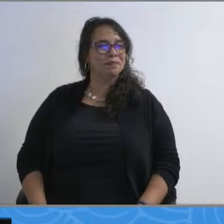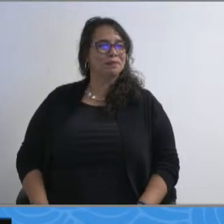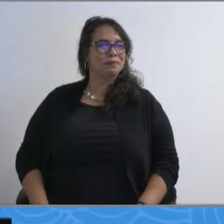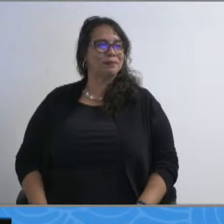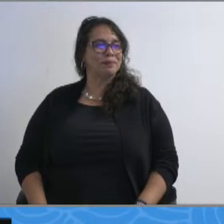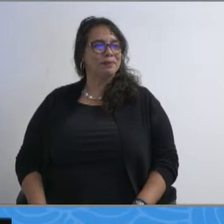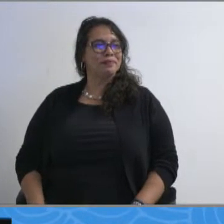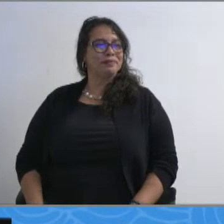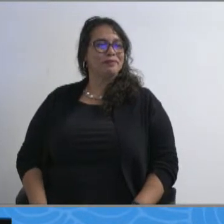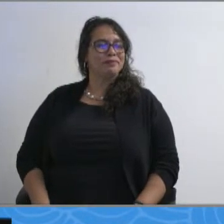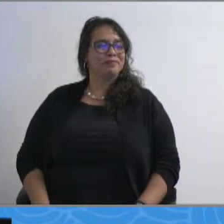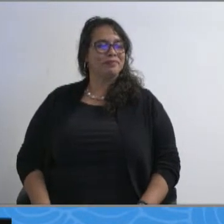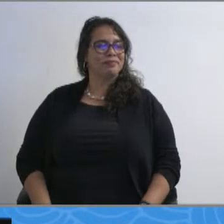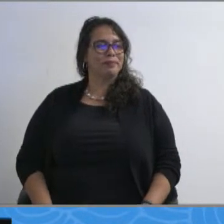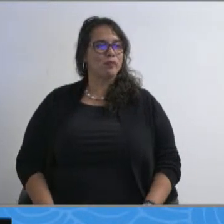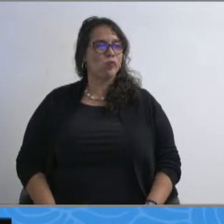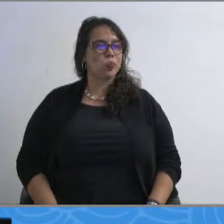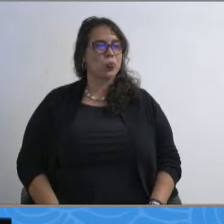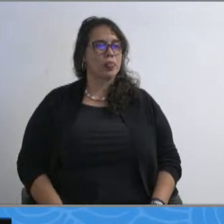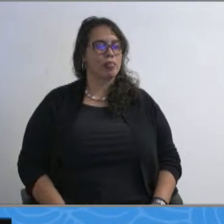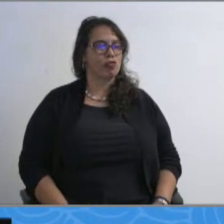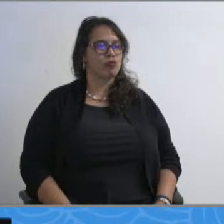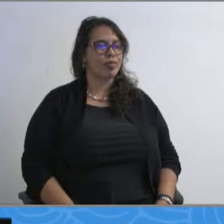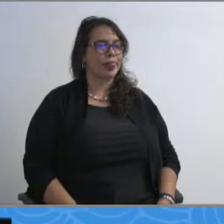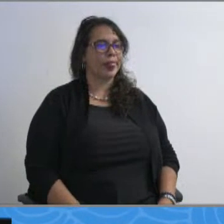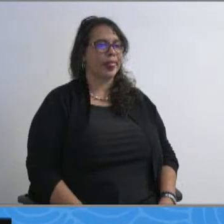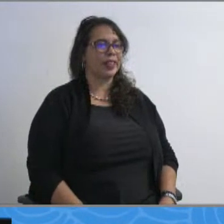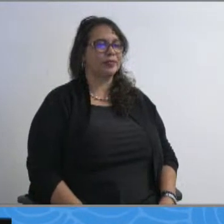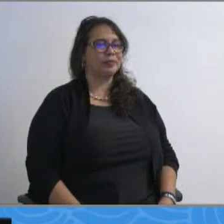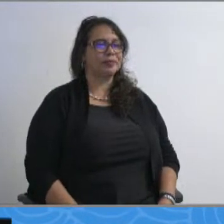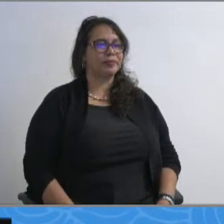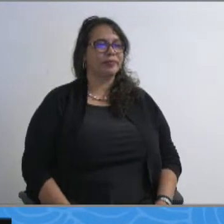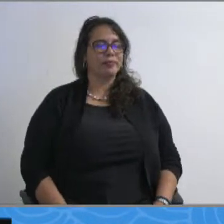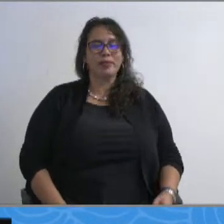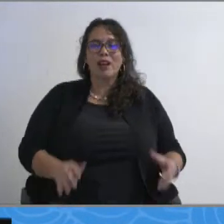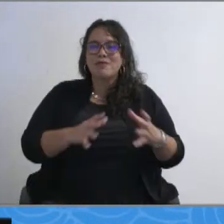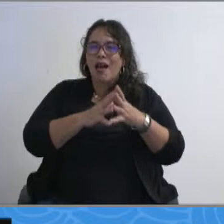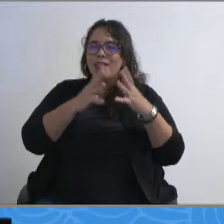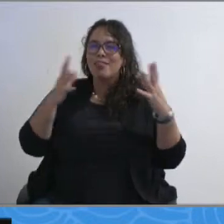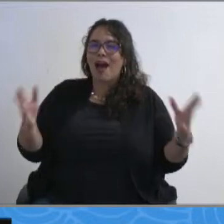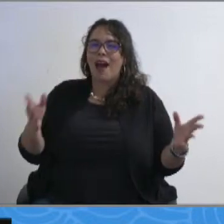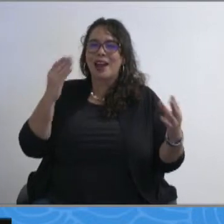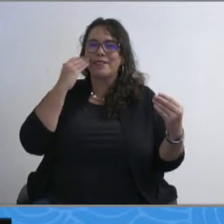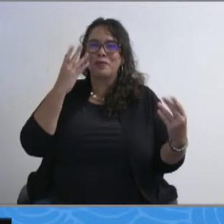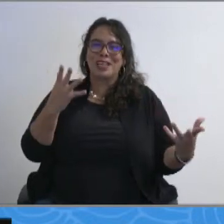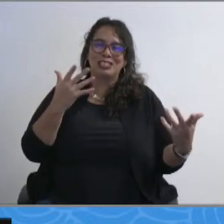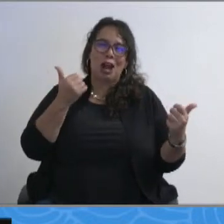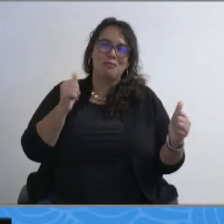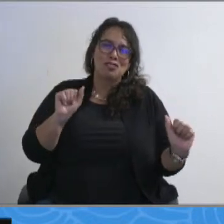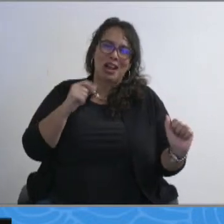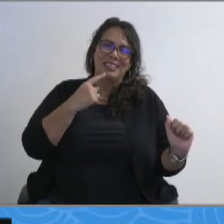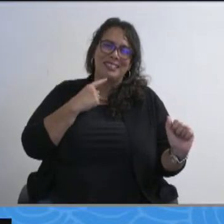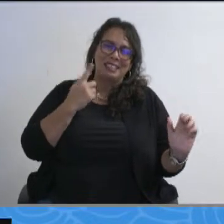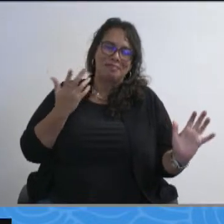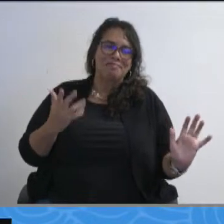Wait for the computer to catch up. So, there's just a lot of information, I guess, is what I'm trying to say on that Canvas.